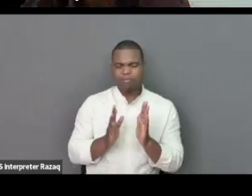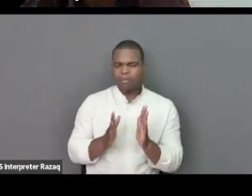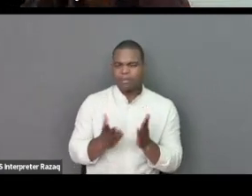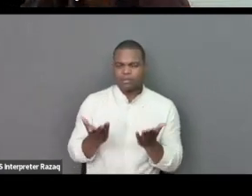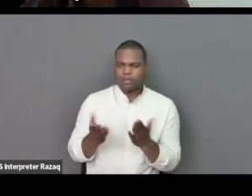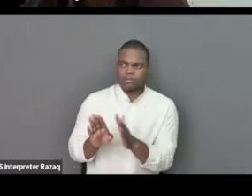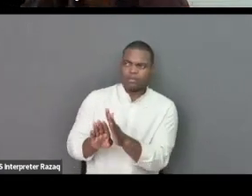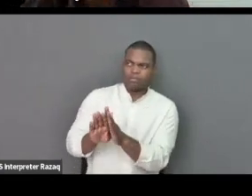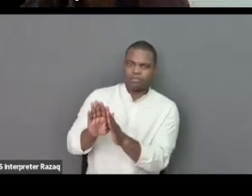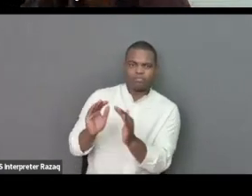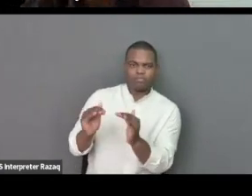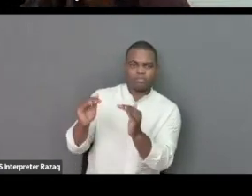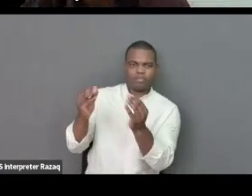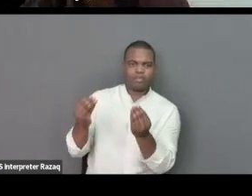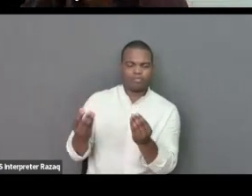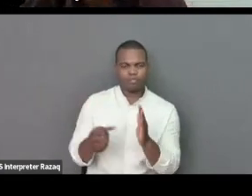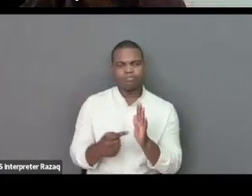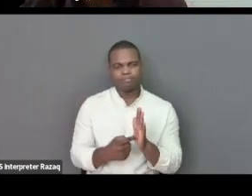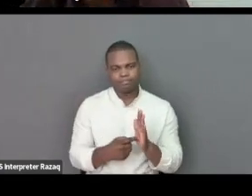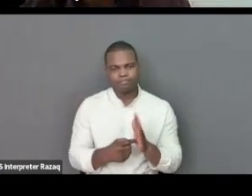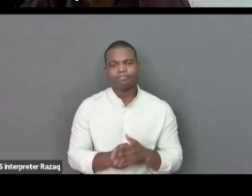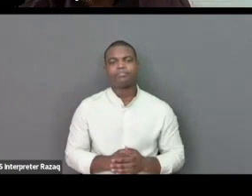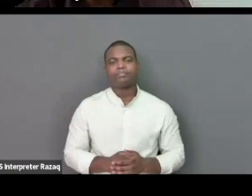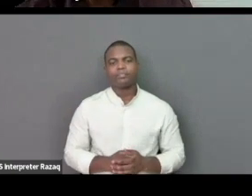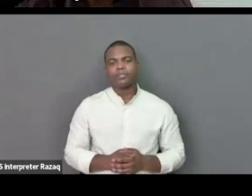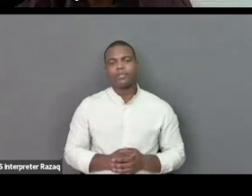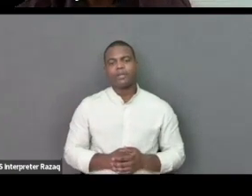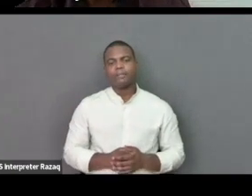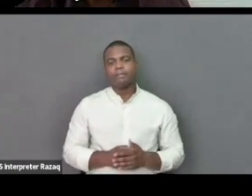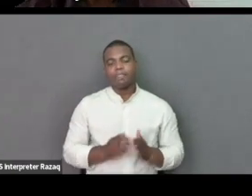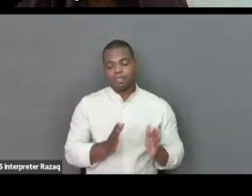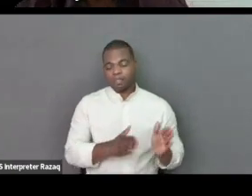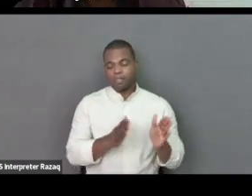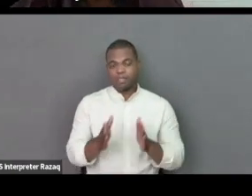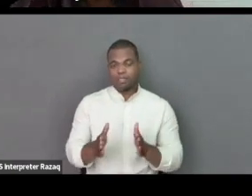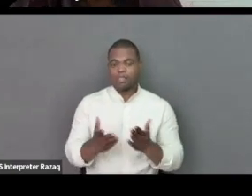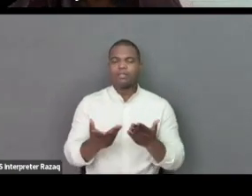if the user has web accessibility technical knowledge, then that's